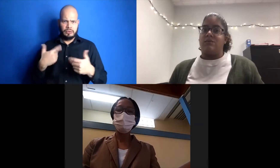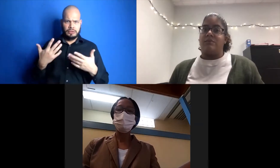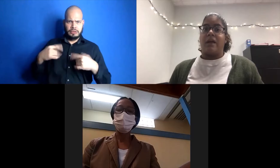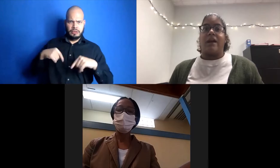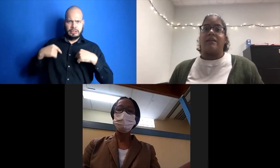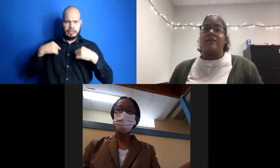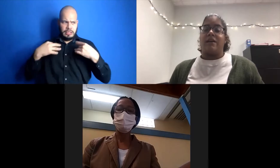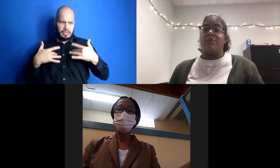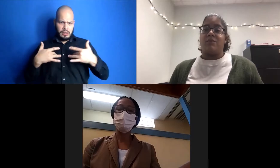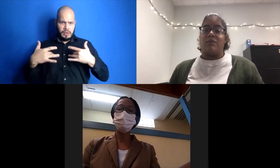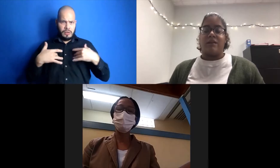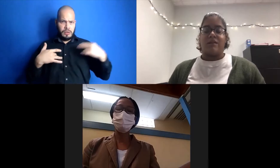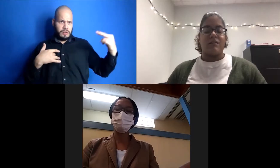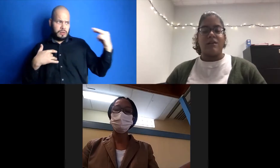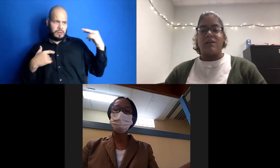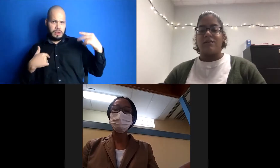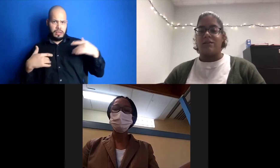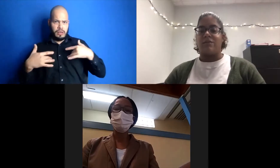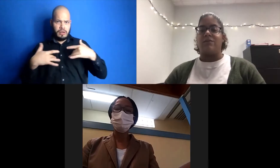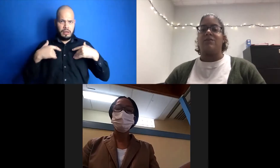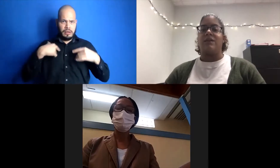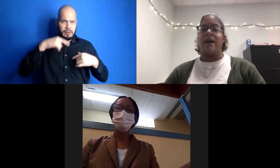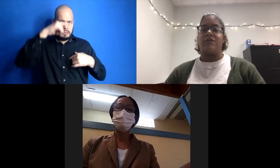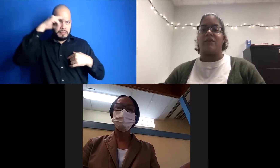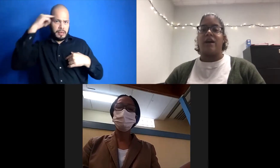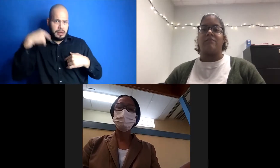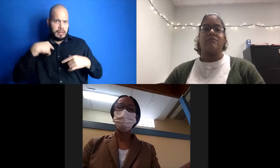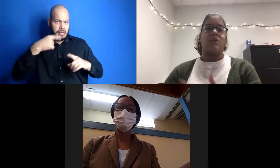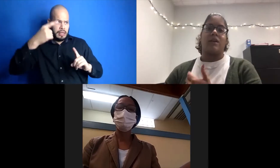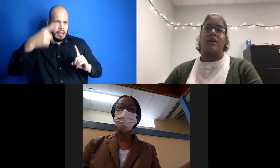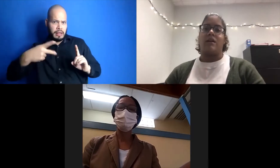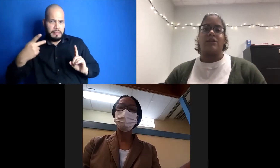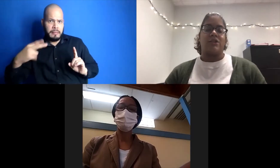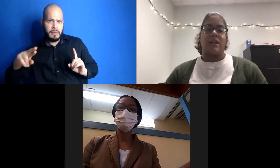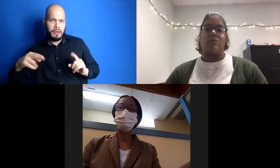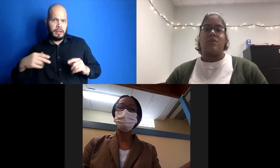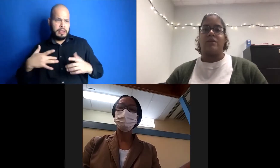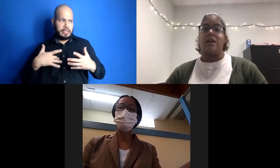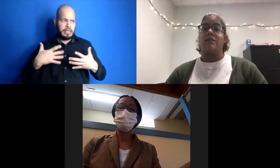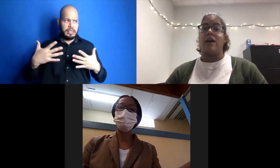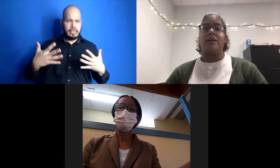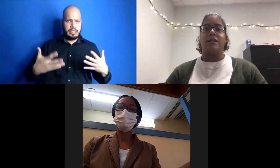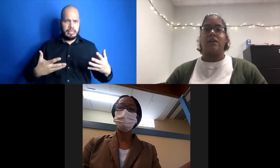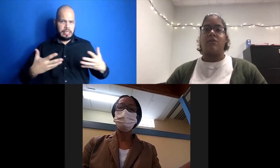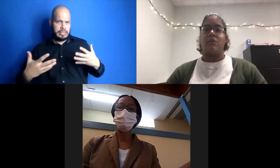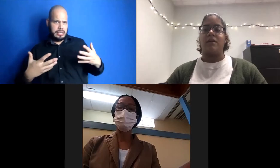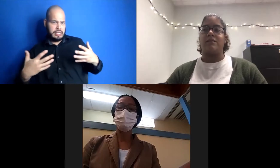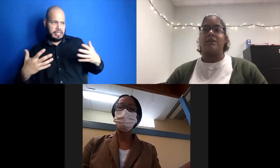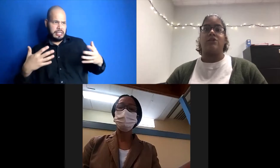black and half Puerto Rican so after that going to college it was a lot easier for me because no